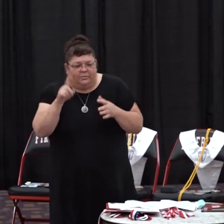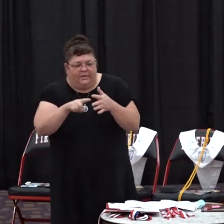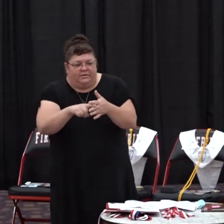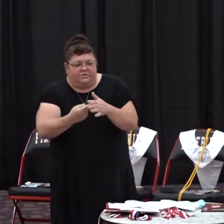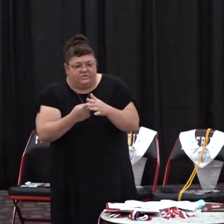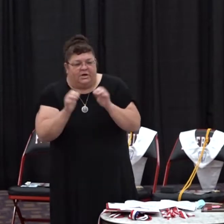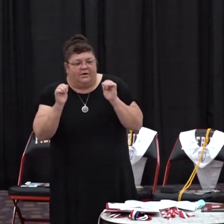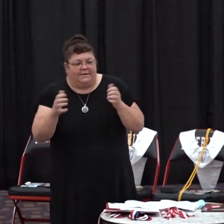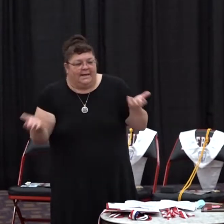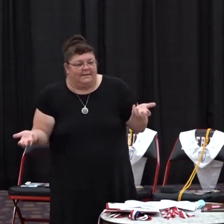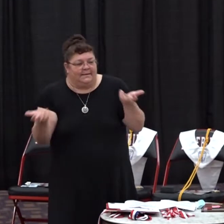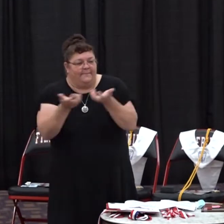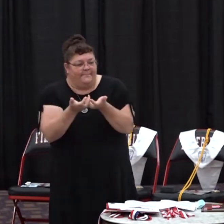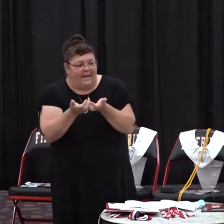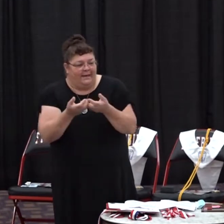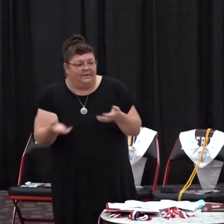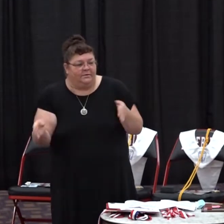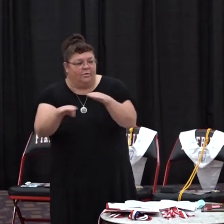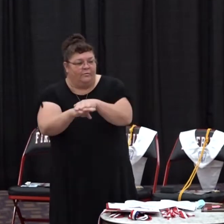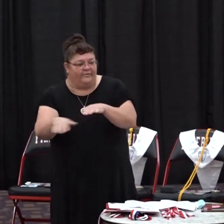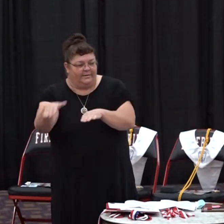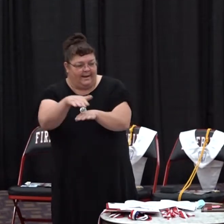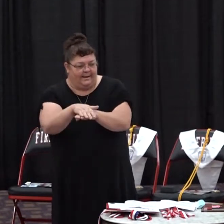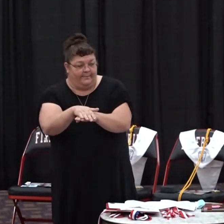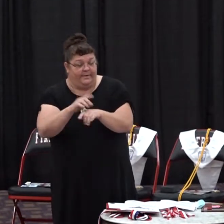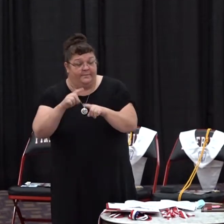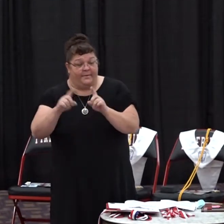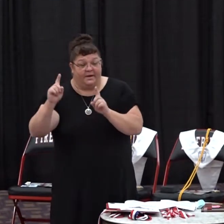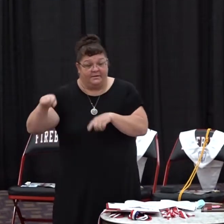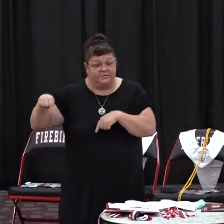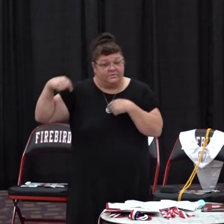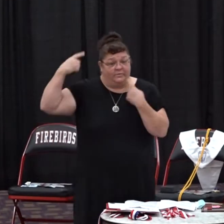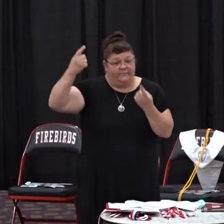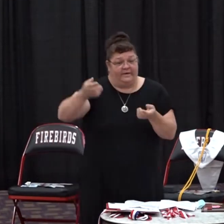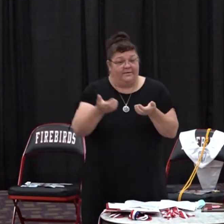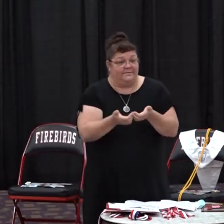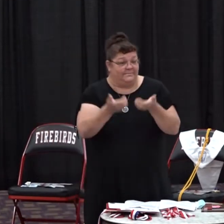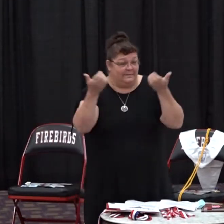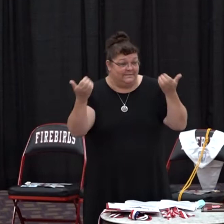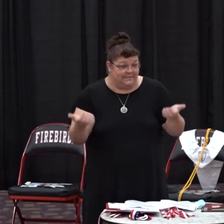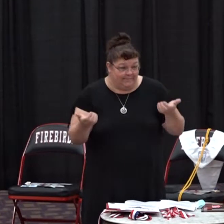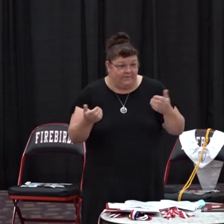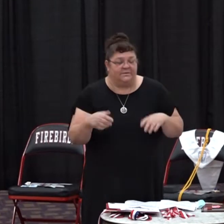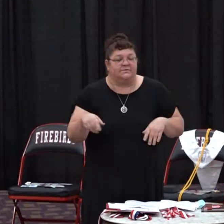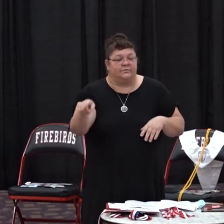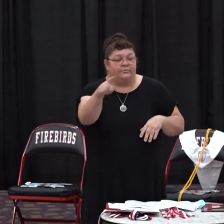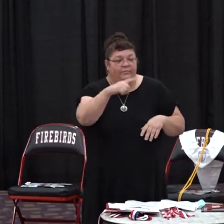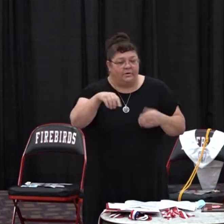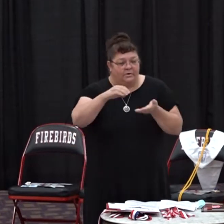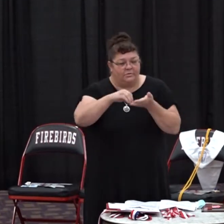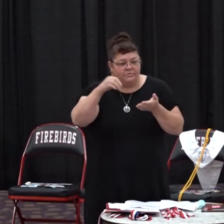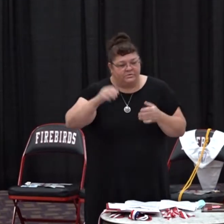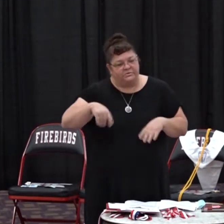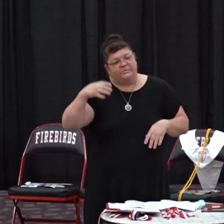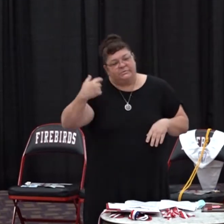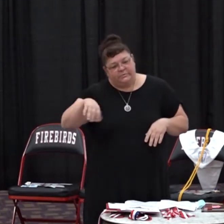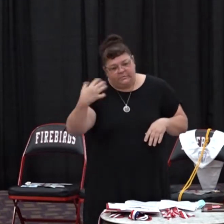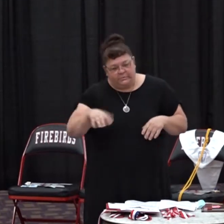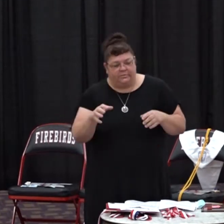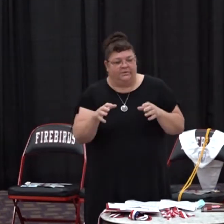I think next year they will actually combine them or let them overlap. But so far they have been separate.